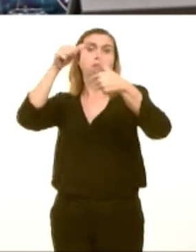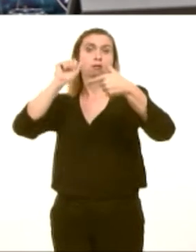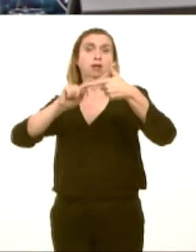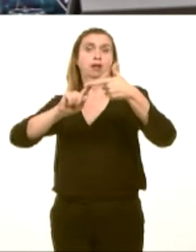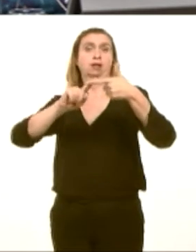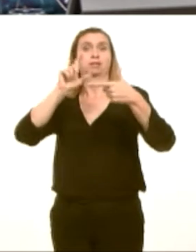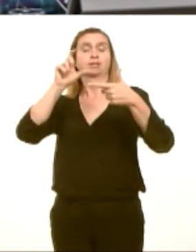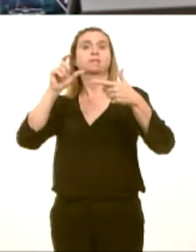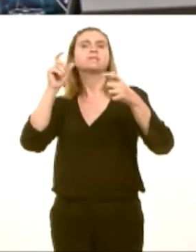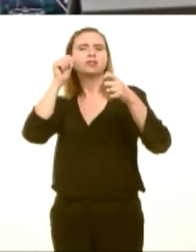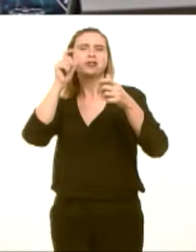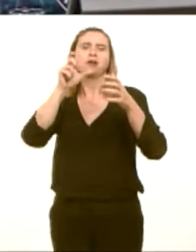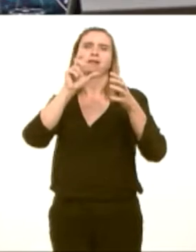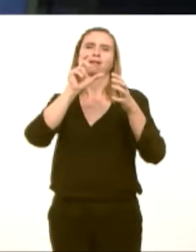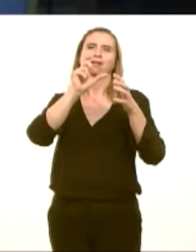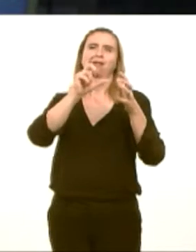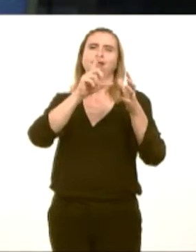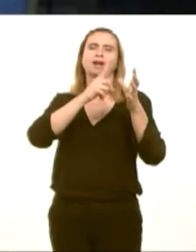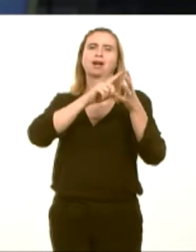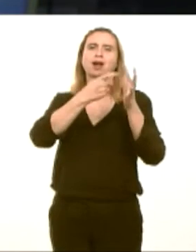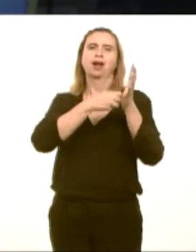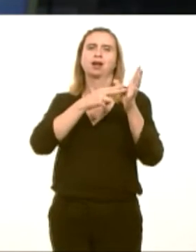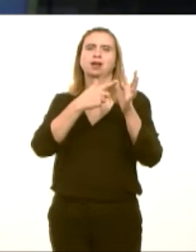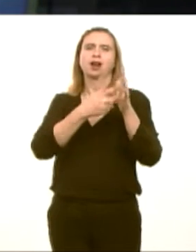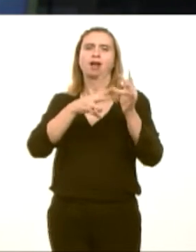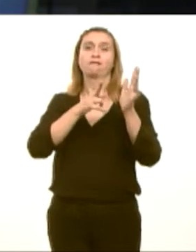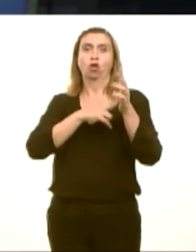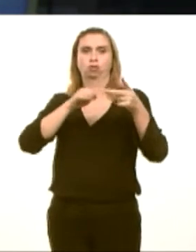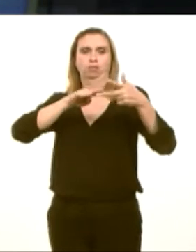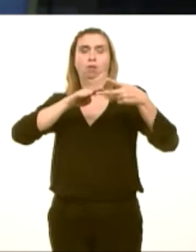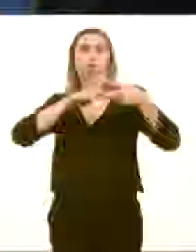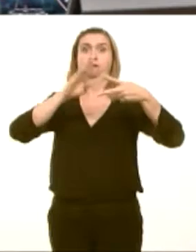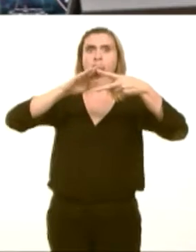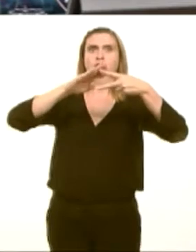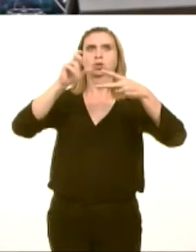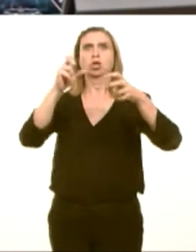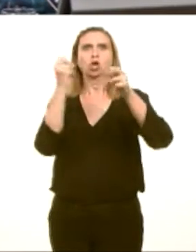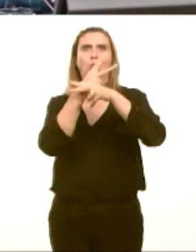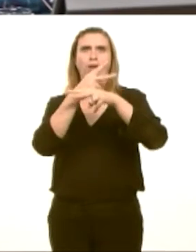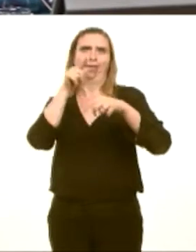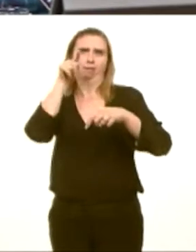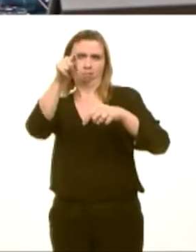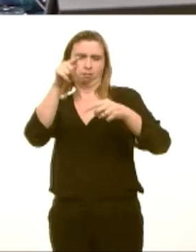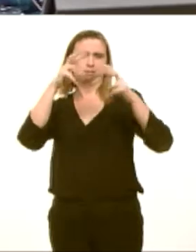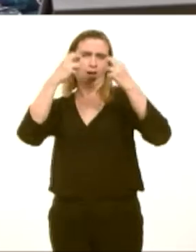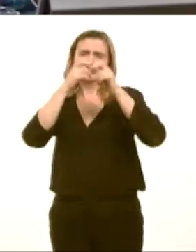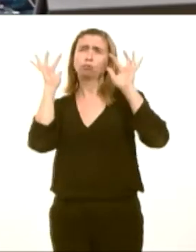Carreg Cennen, a place I know very, very well, unfortunately doesnít feature in the top 10, but is nevertheless somewhere Iíd encourage people to visit.